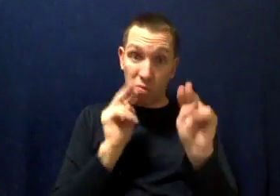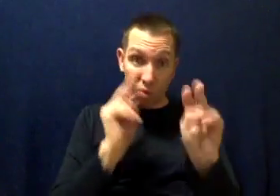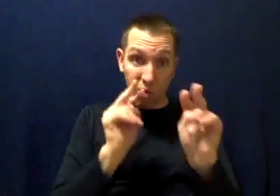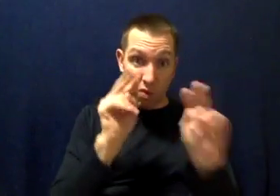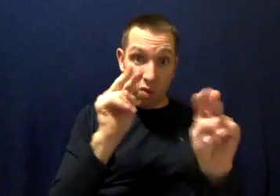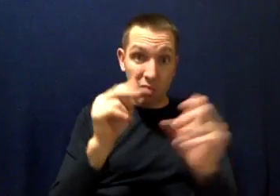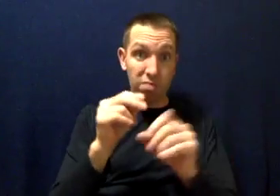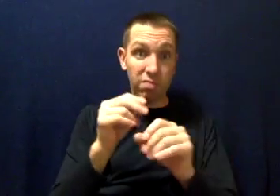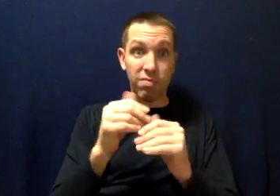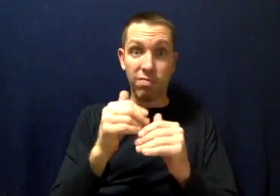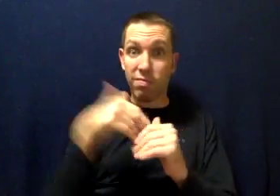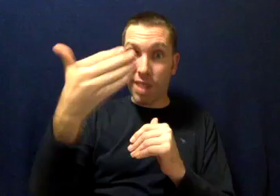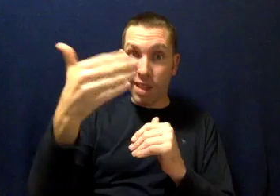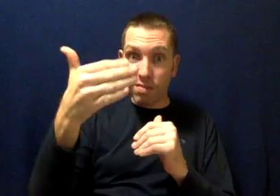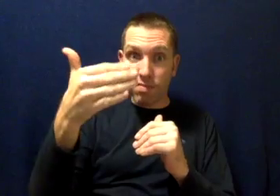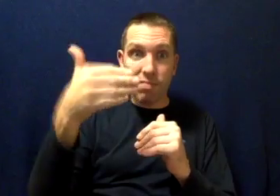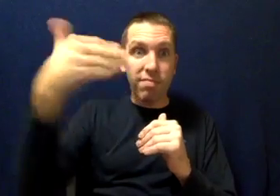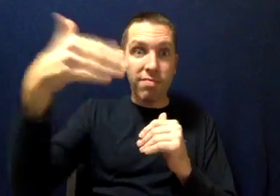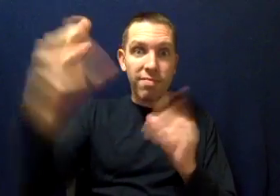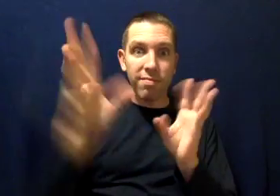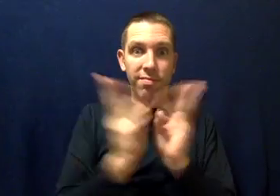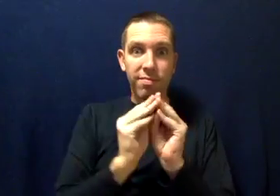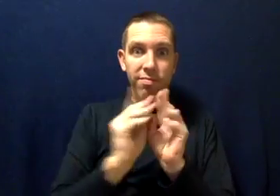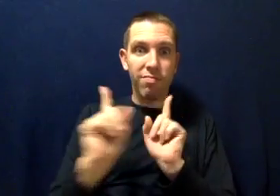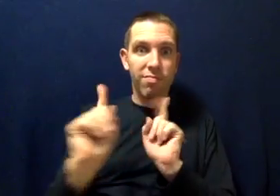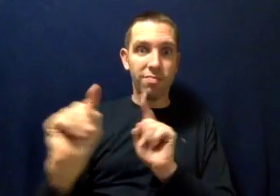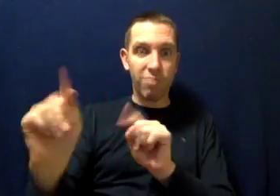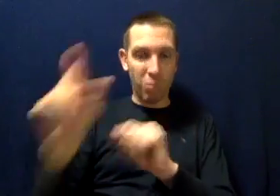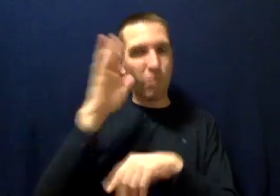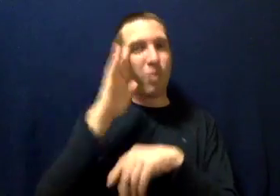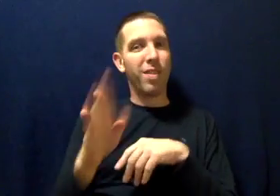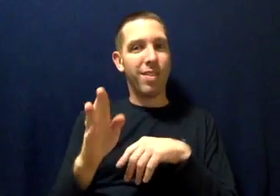I look forward to attending them every year from now on.